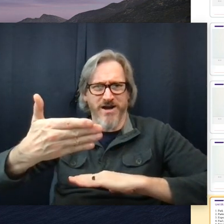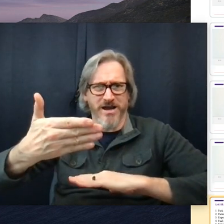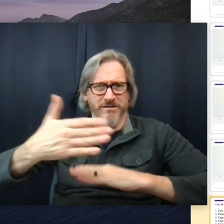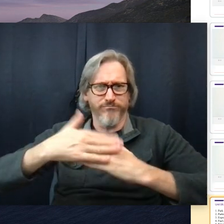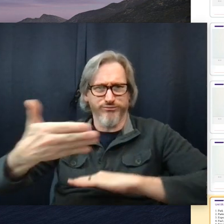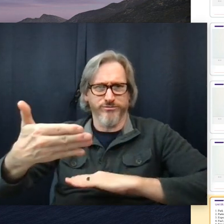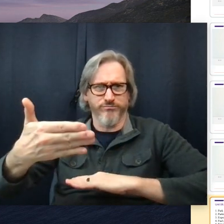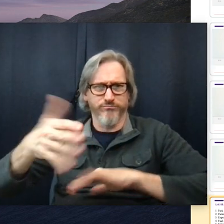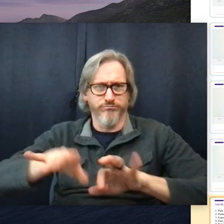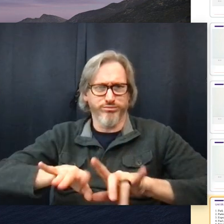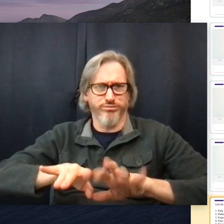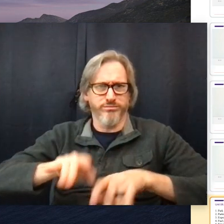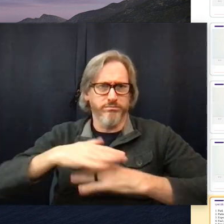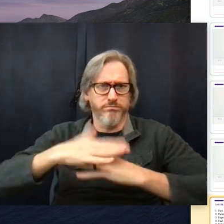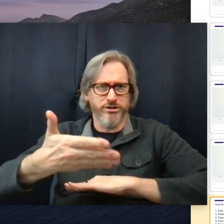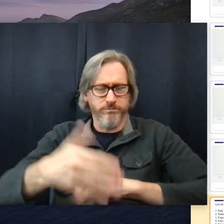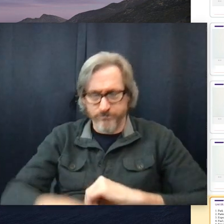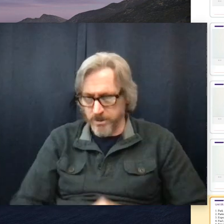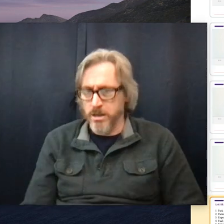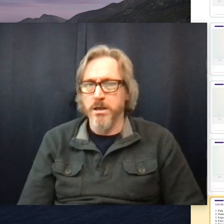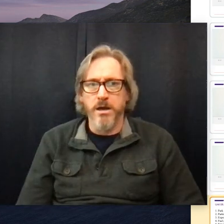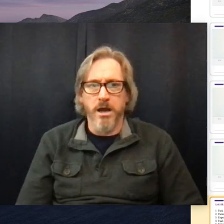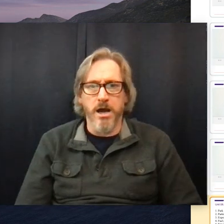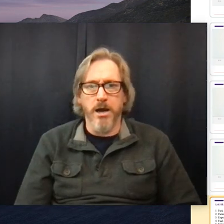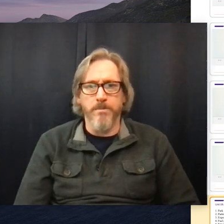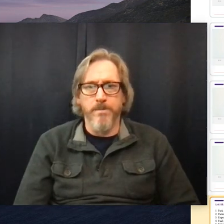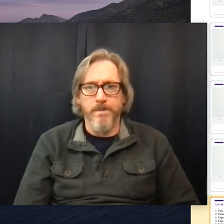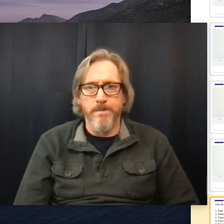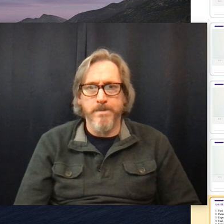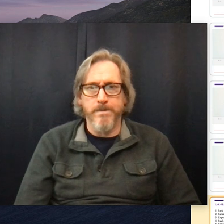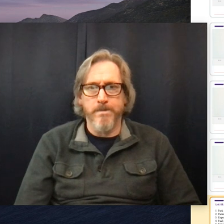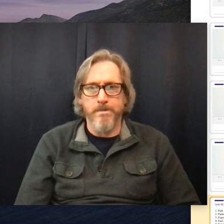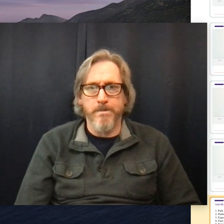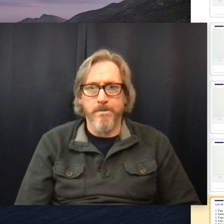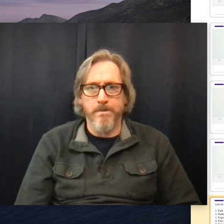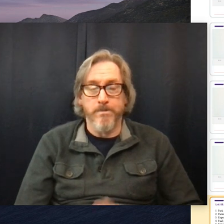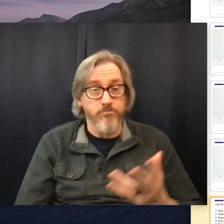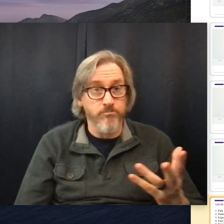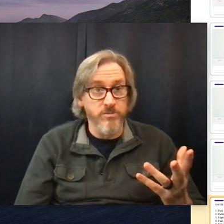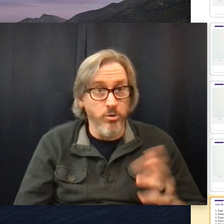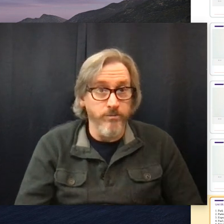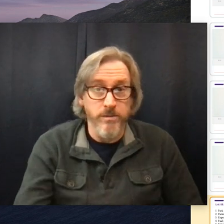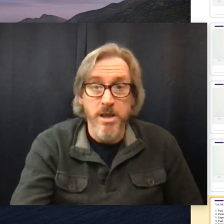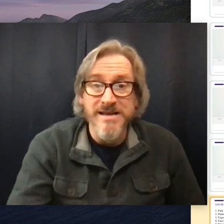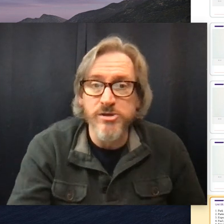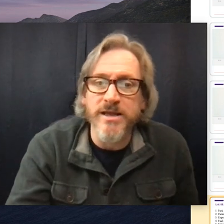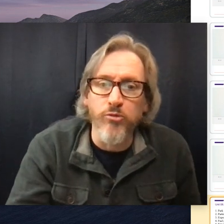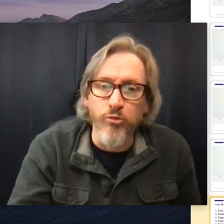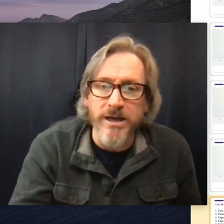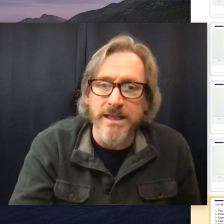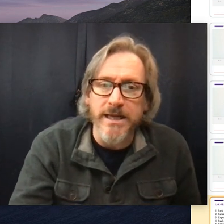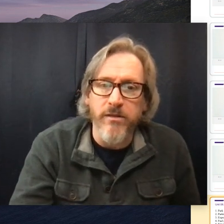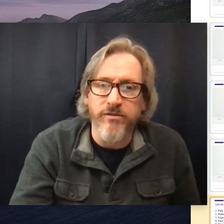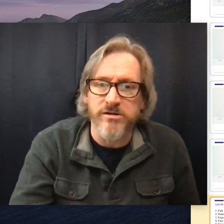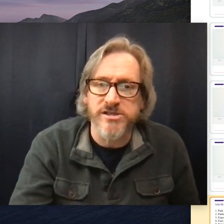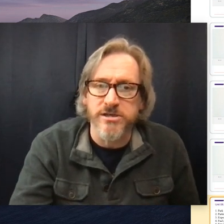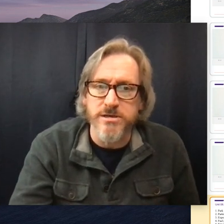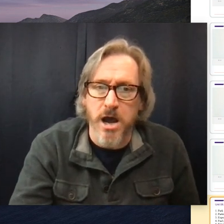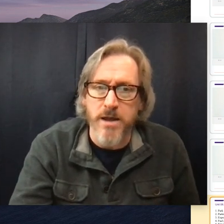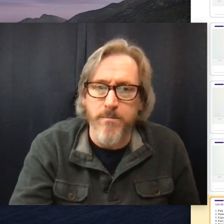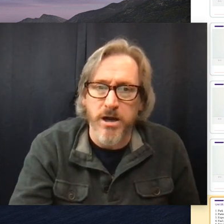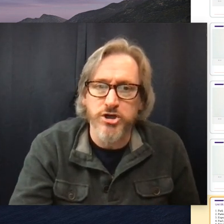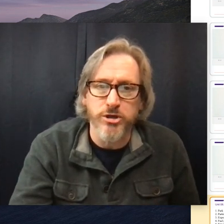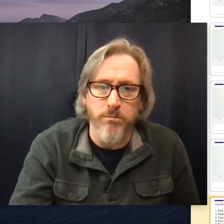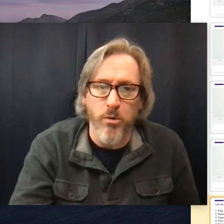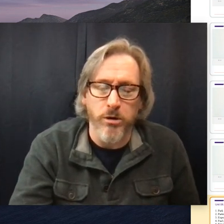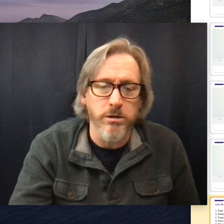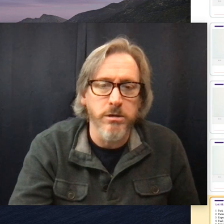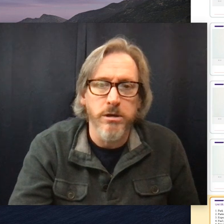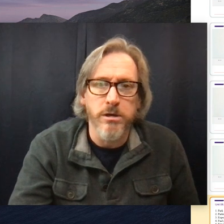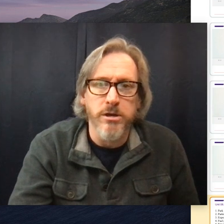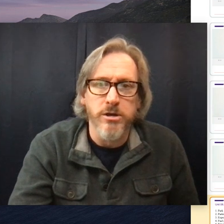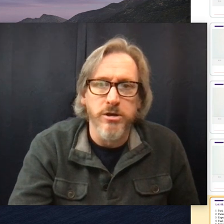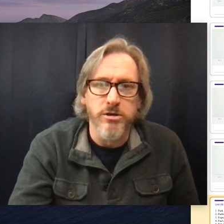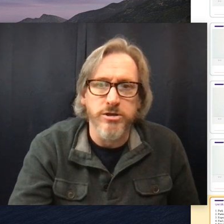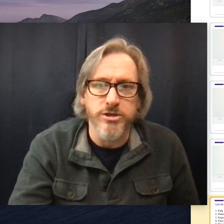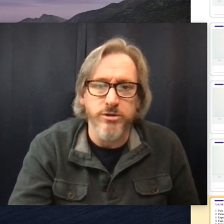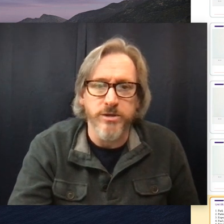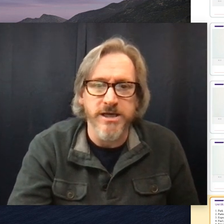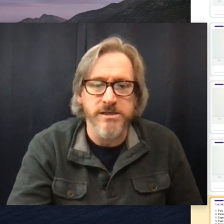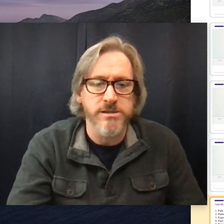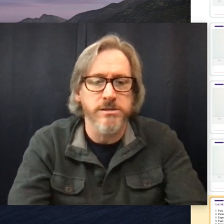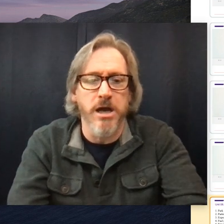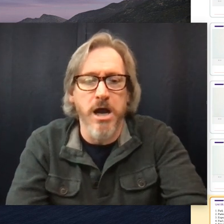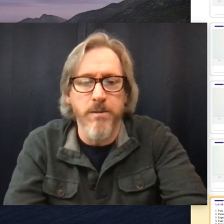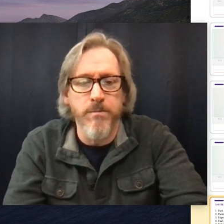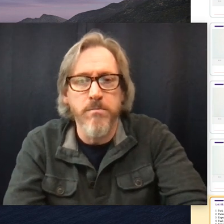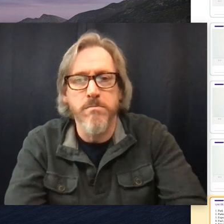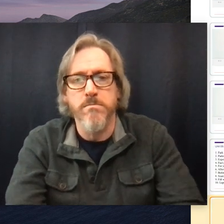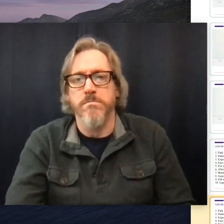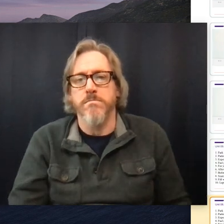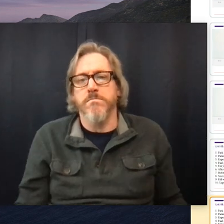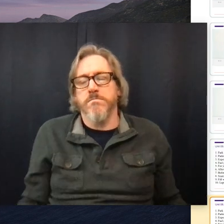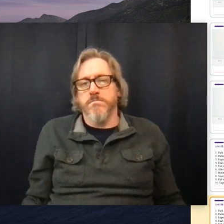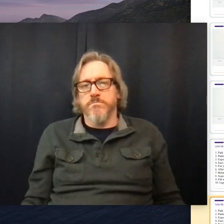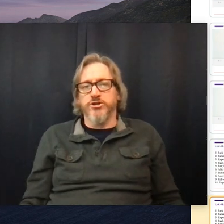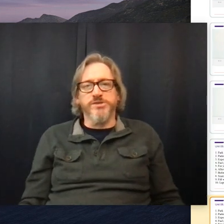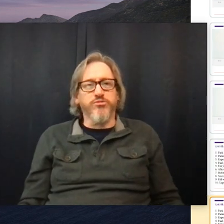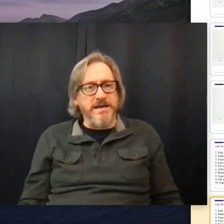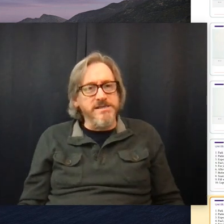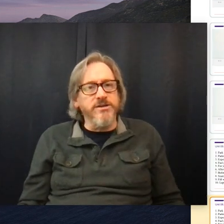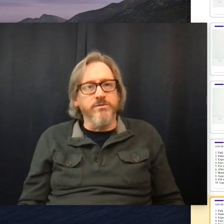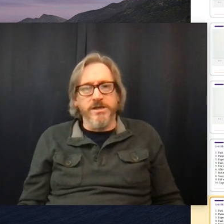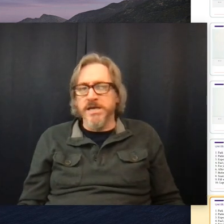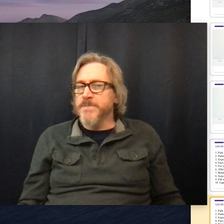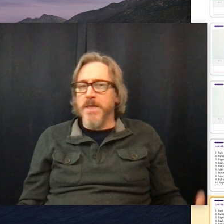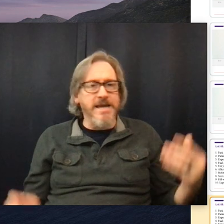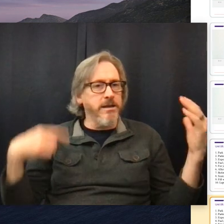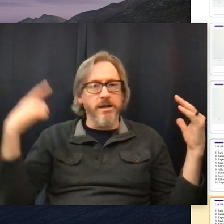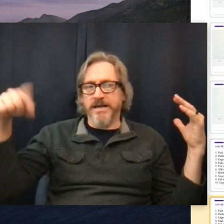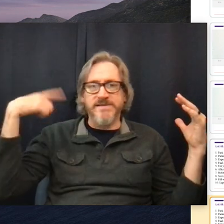fine um so really there's not much more to this um just practicing through these again like I've